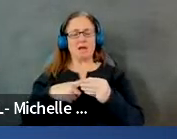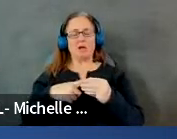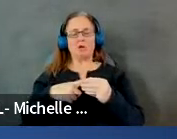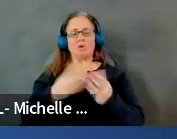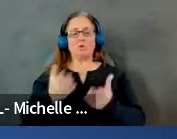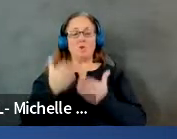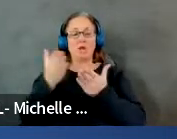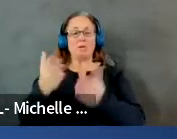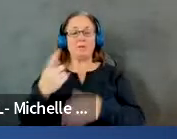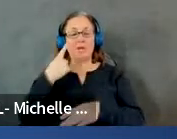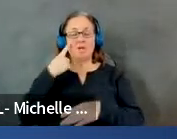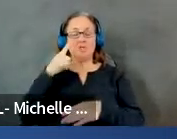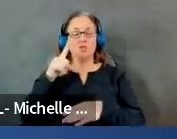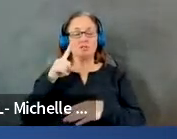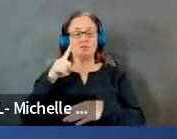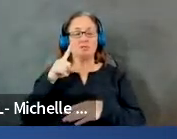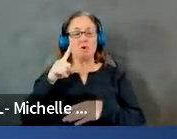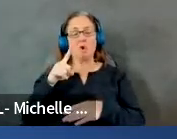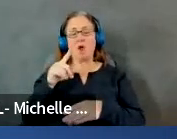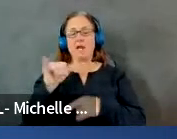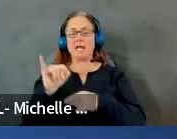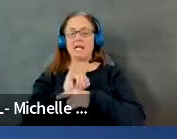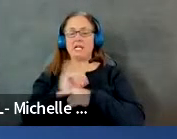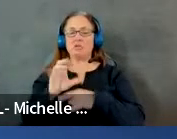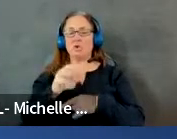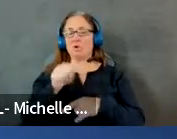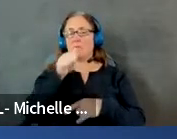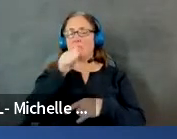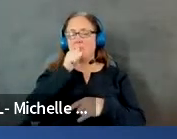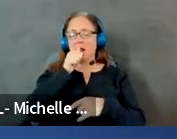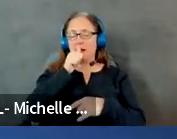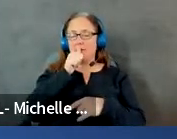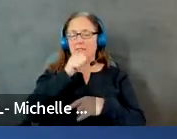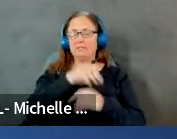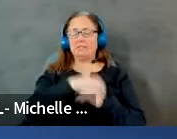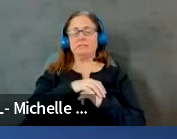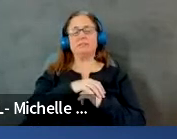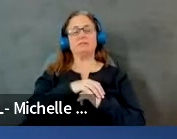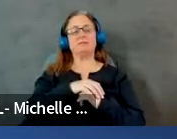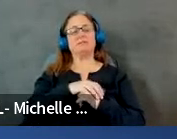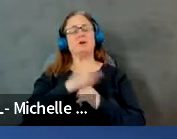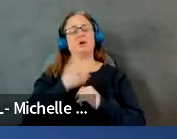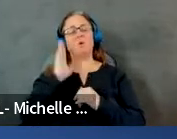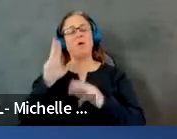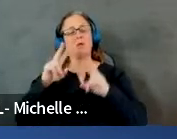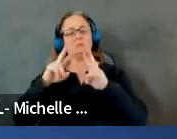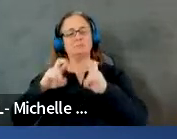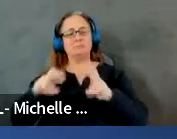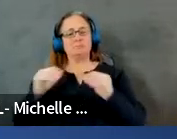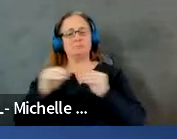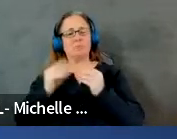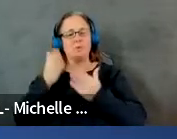for industry or private actors. We'll look for into making recommendations for federal